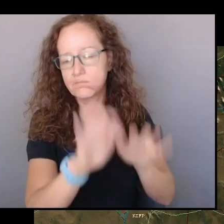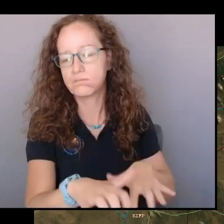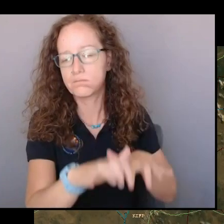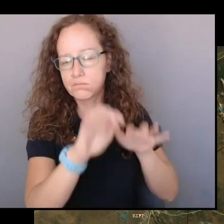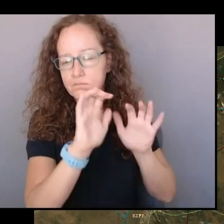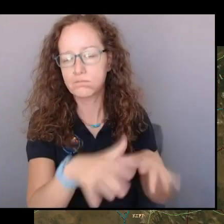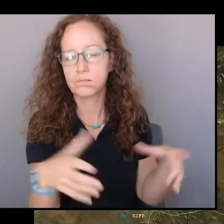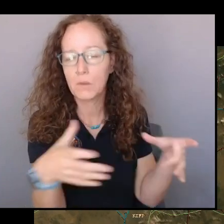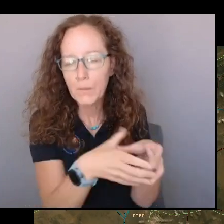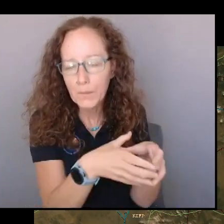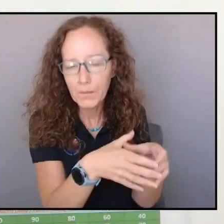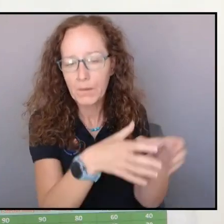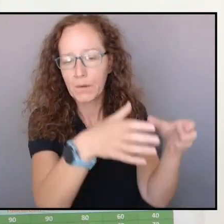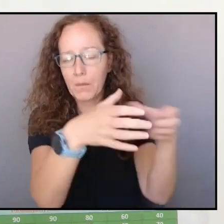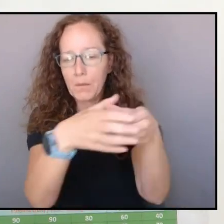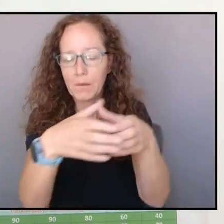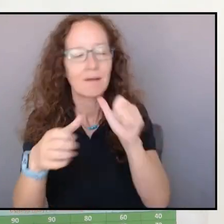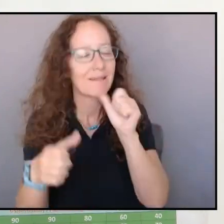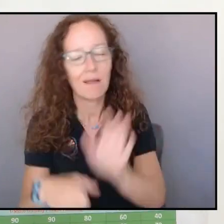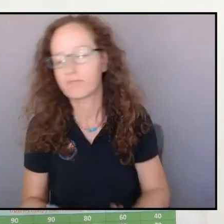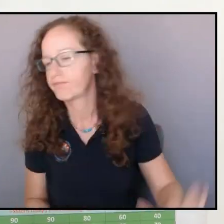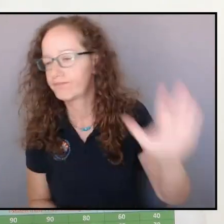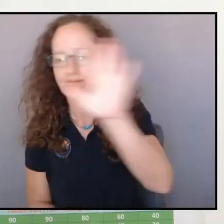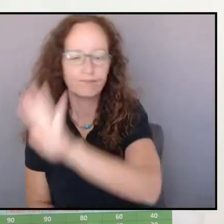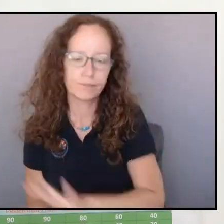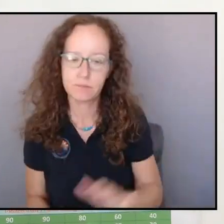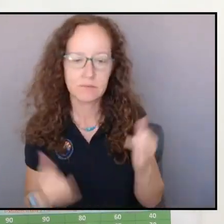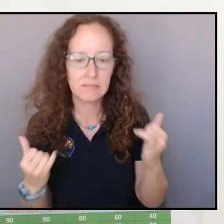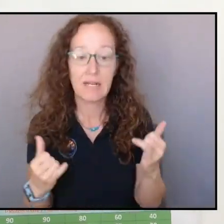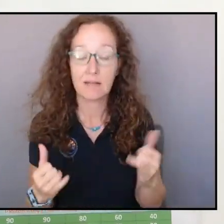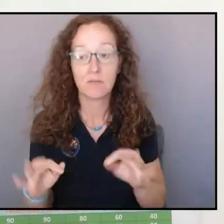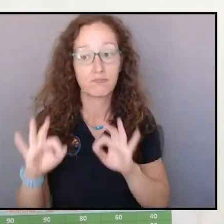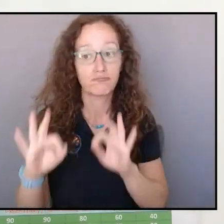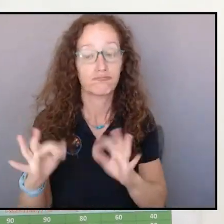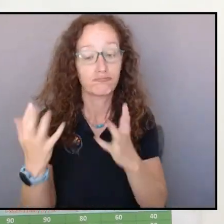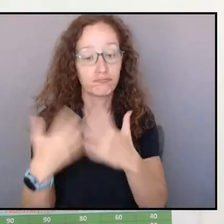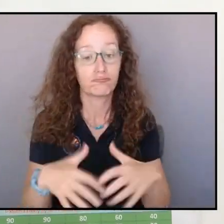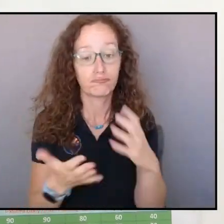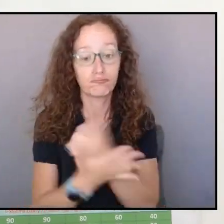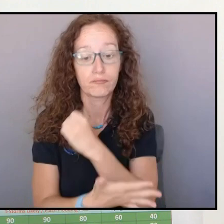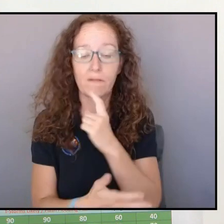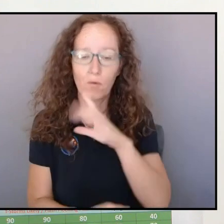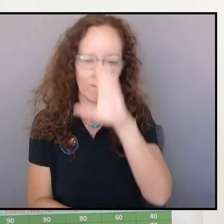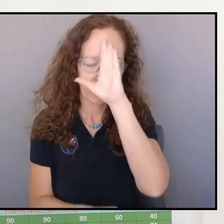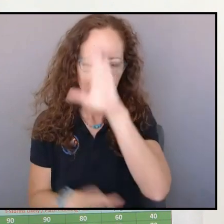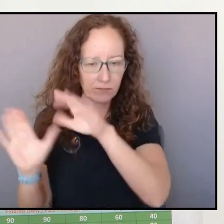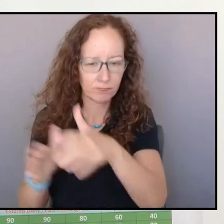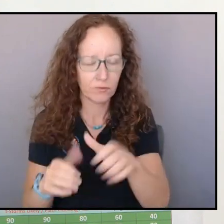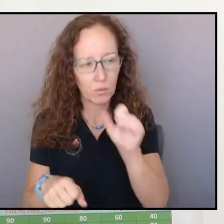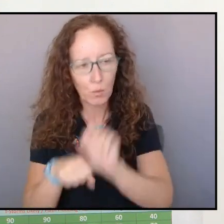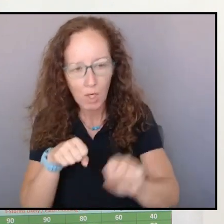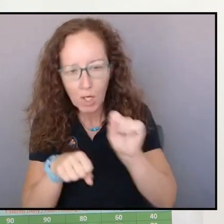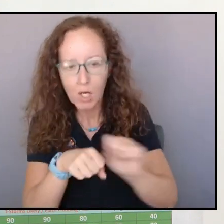today. So it's excellent excellent for the crews to get a lot of work done. I will go to the next slide. So, just showing